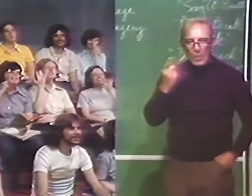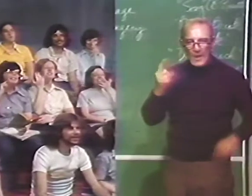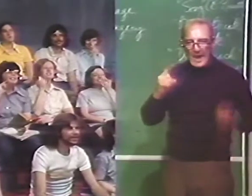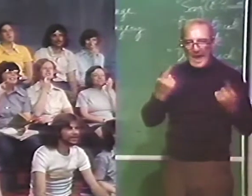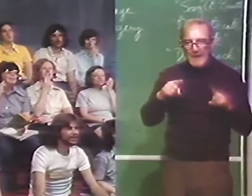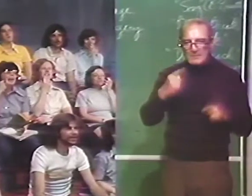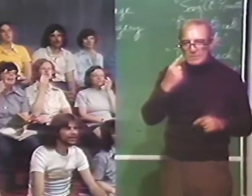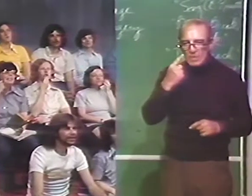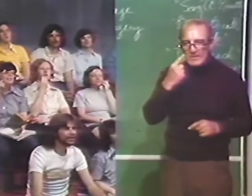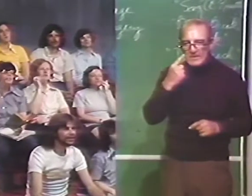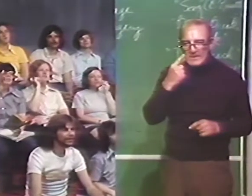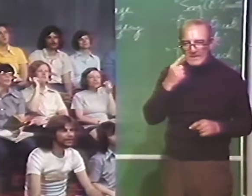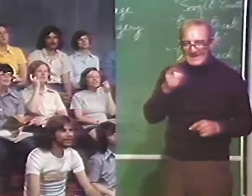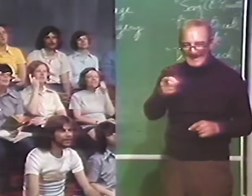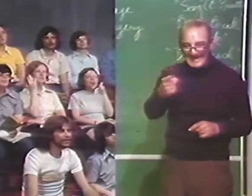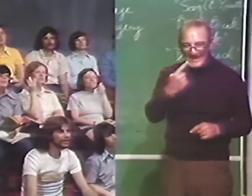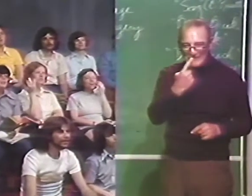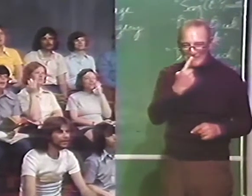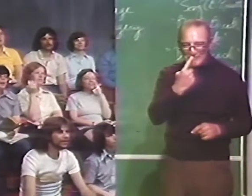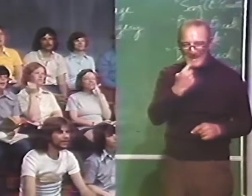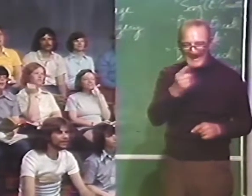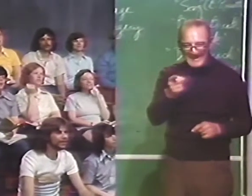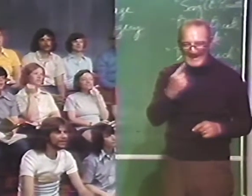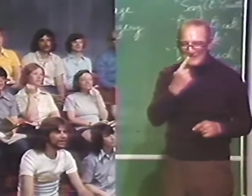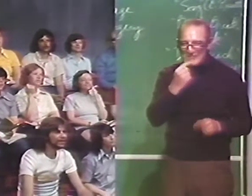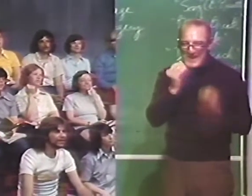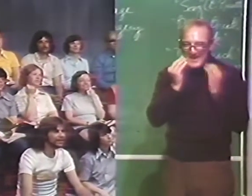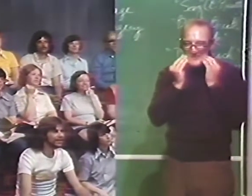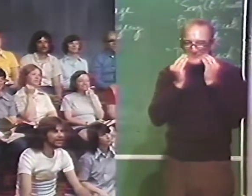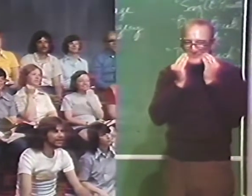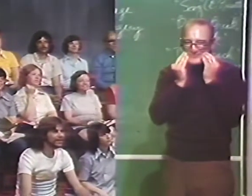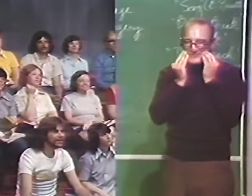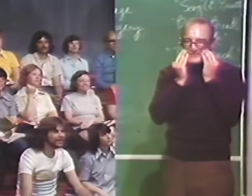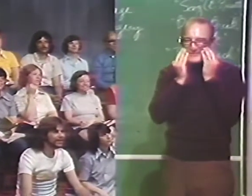WHAT HAPPENED OVER HERE? RED.